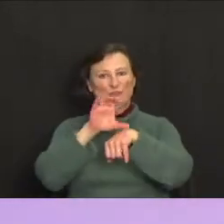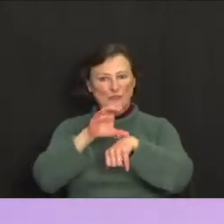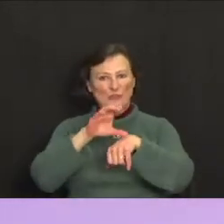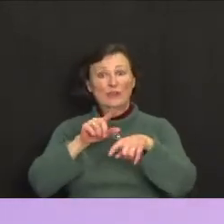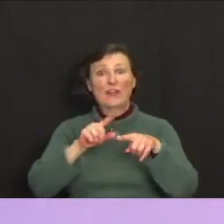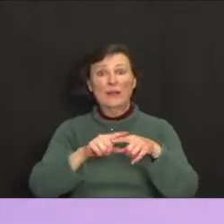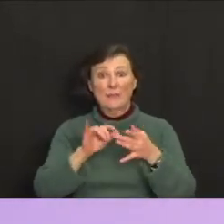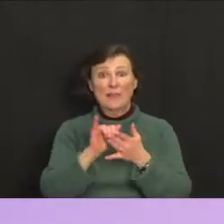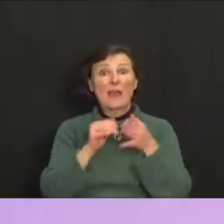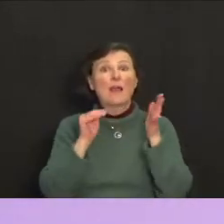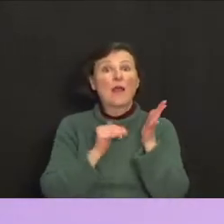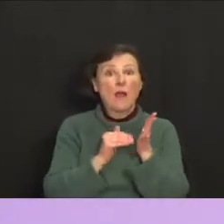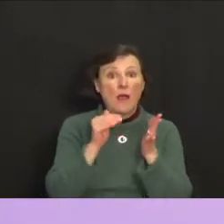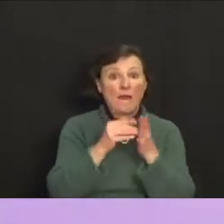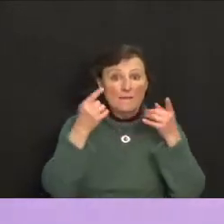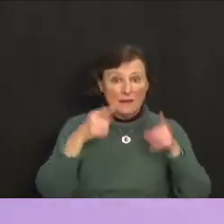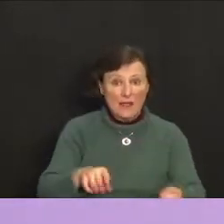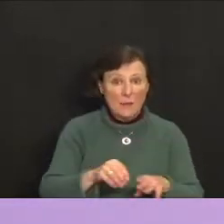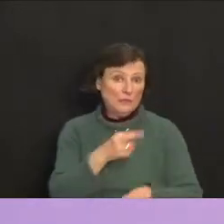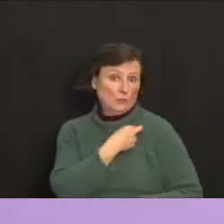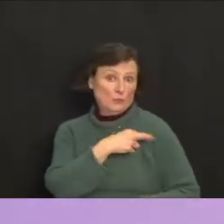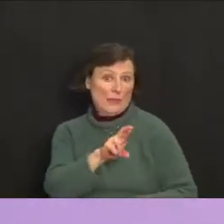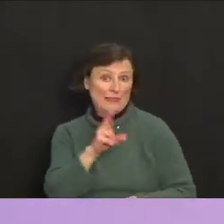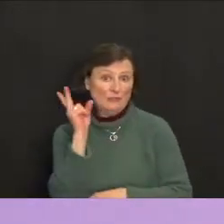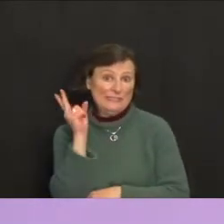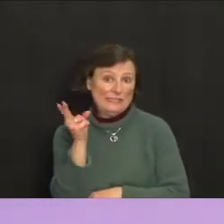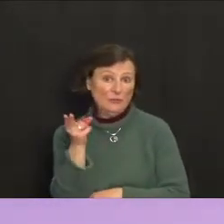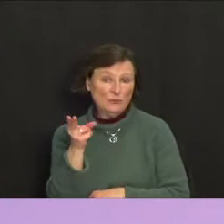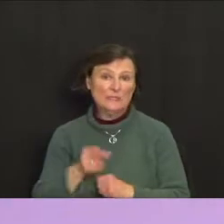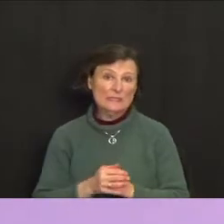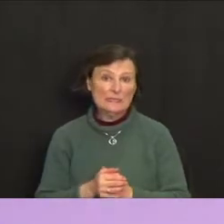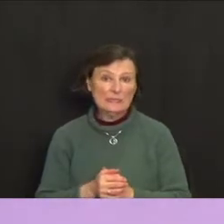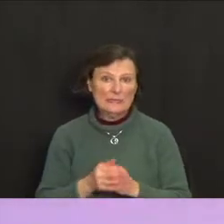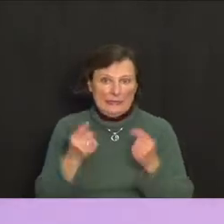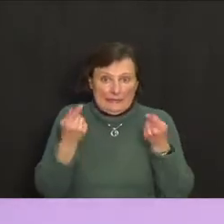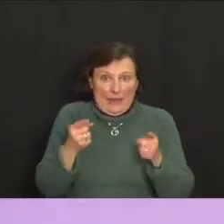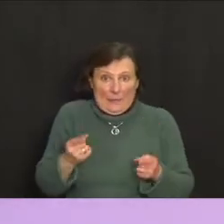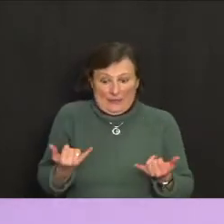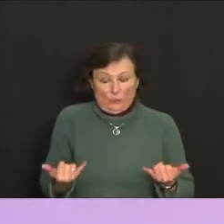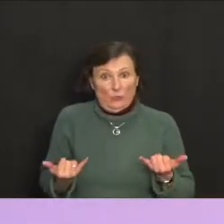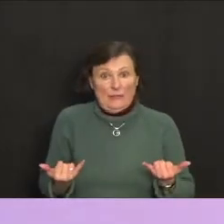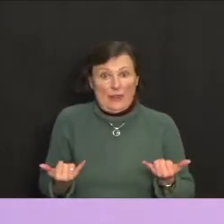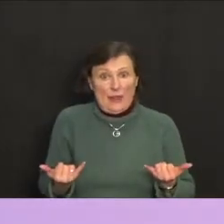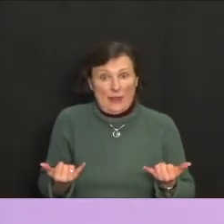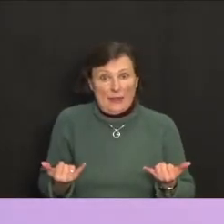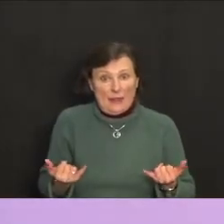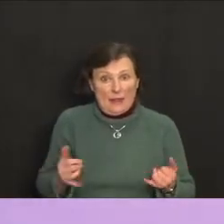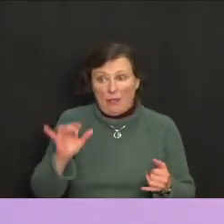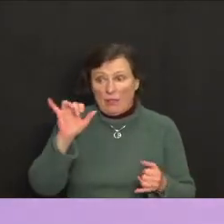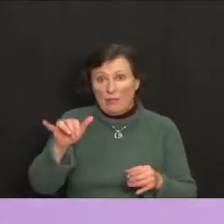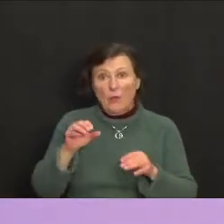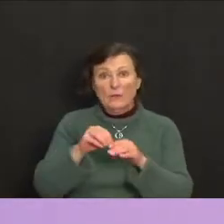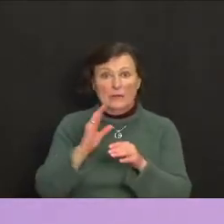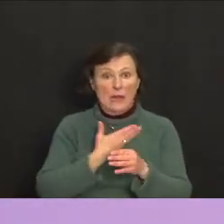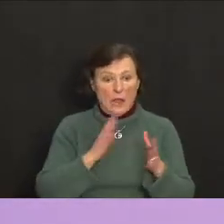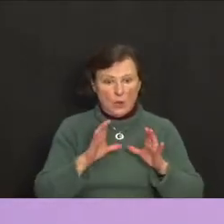happens in religious history. It's happening today as those in our movement who devoutly believe in